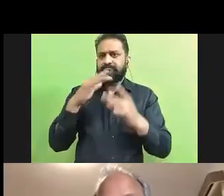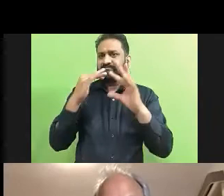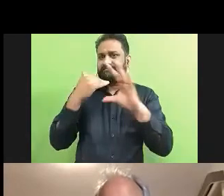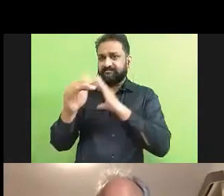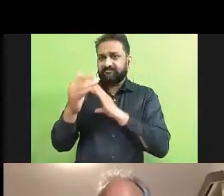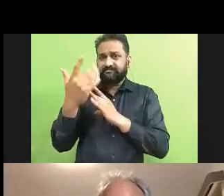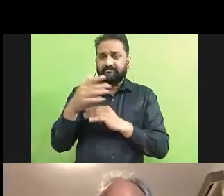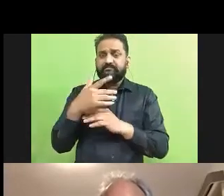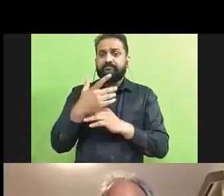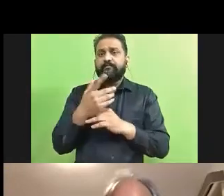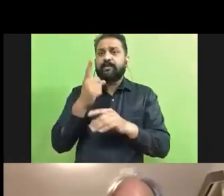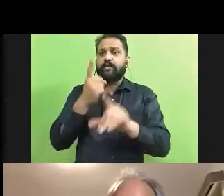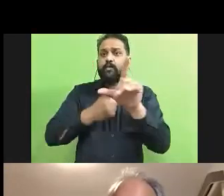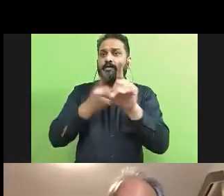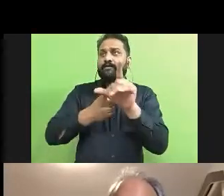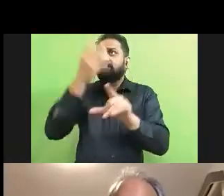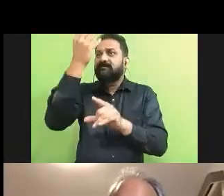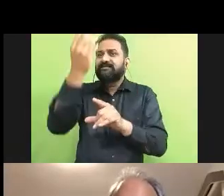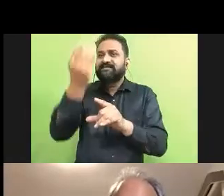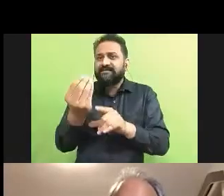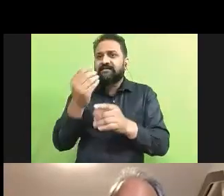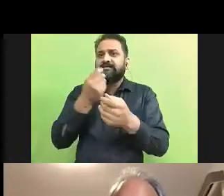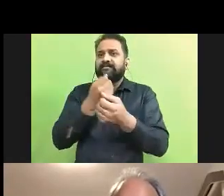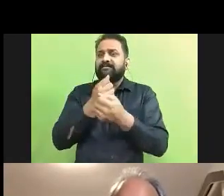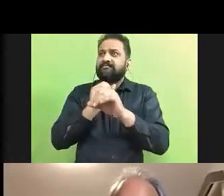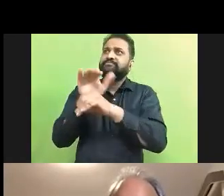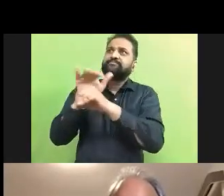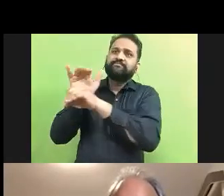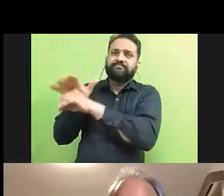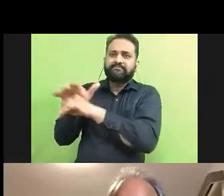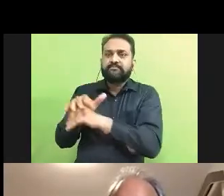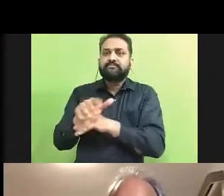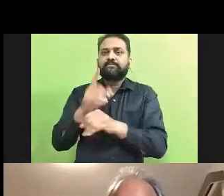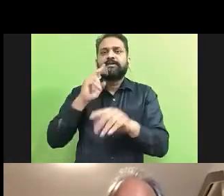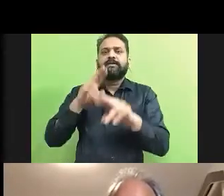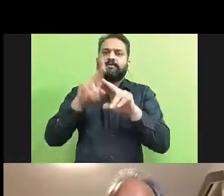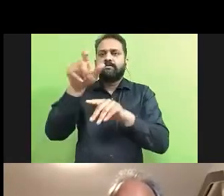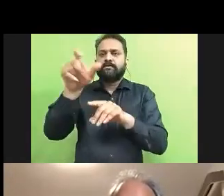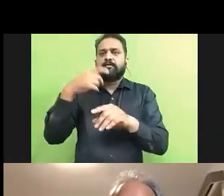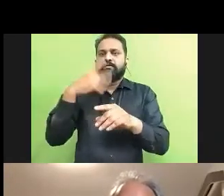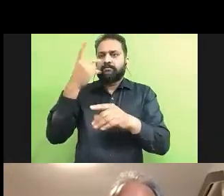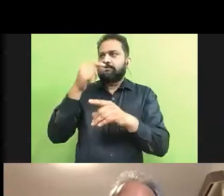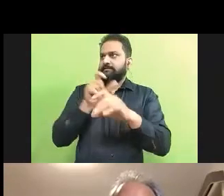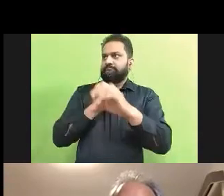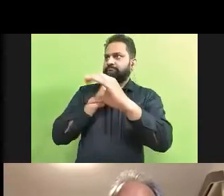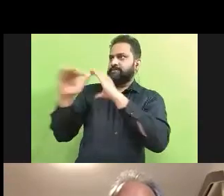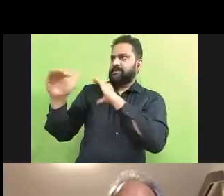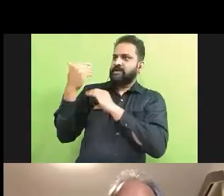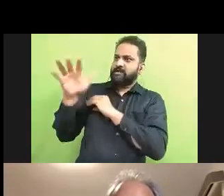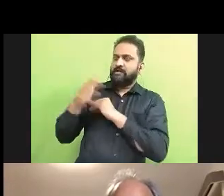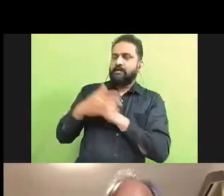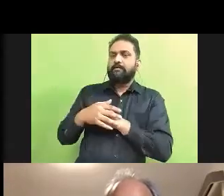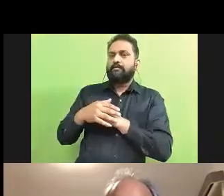eve so the one question is that if somebody sends an email and says that reply me by this evening